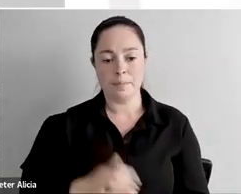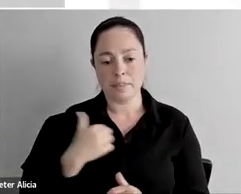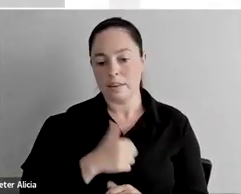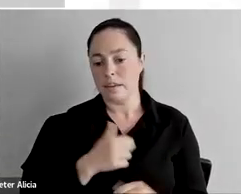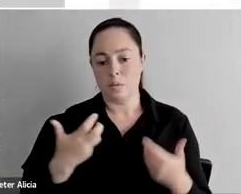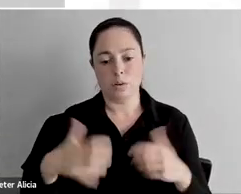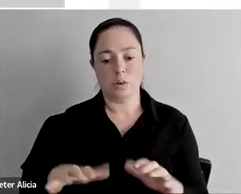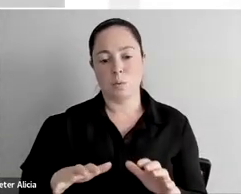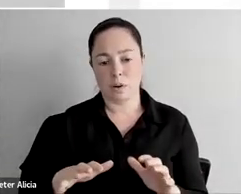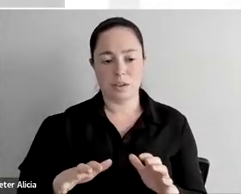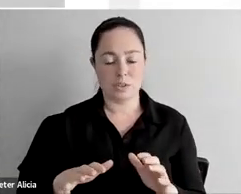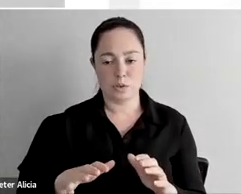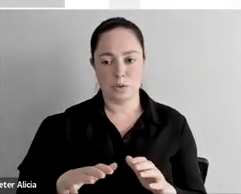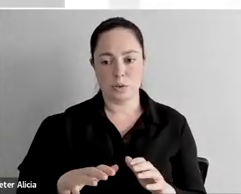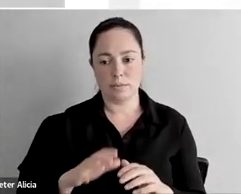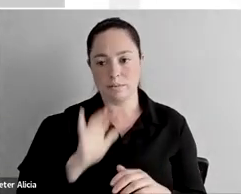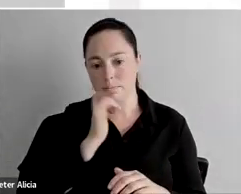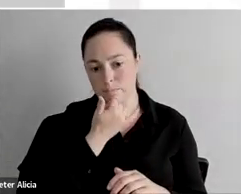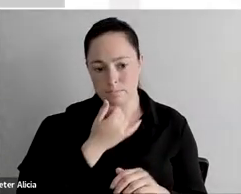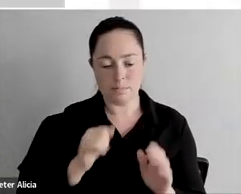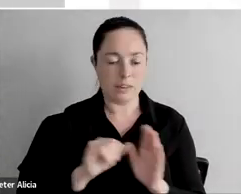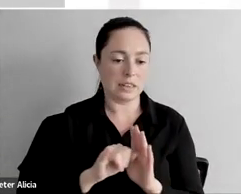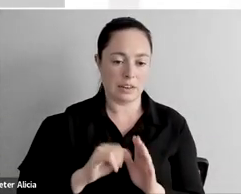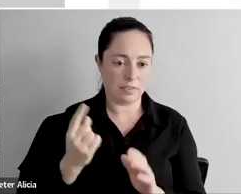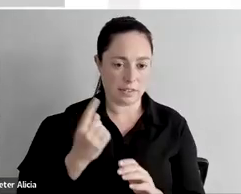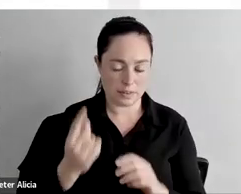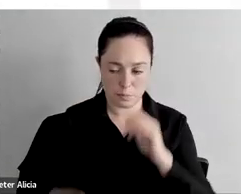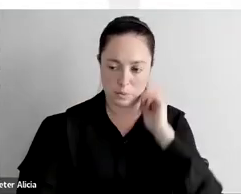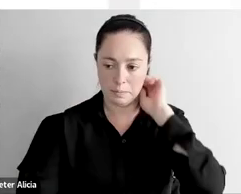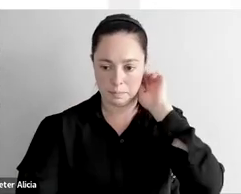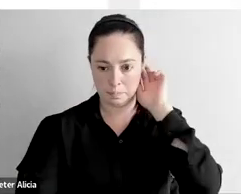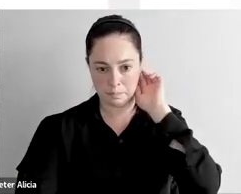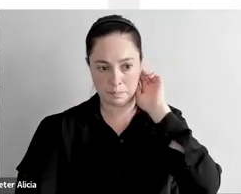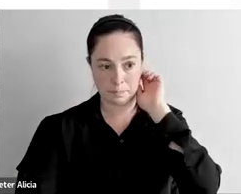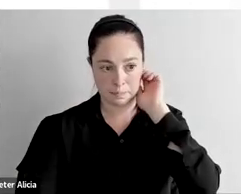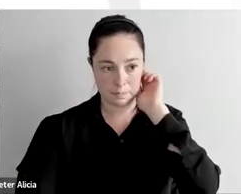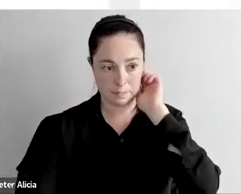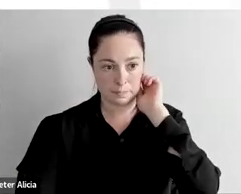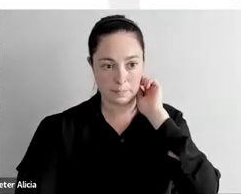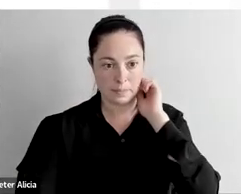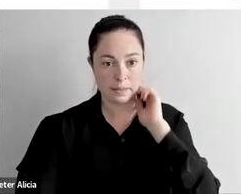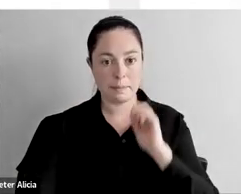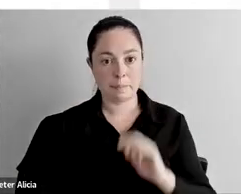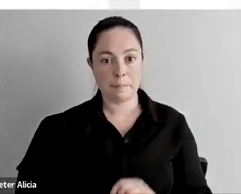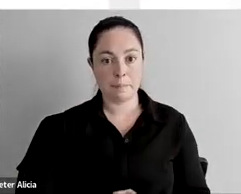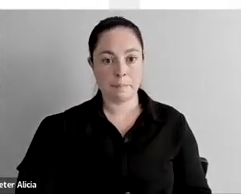you know, tacitly identify anybody. So that is also a limitation.